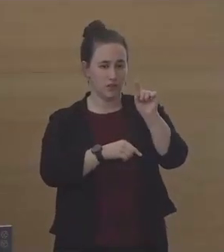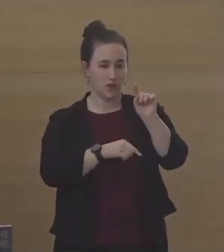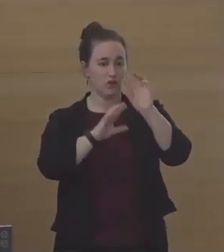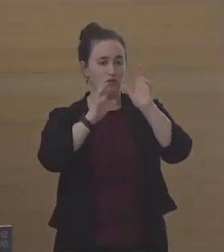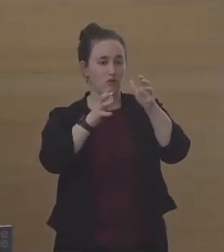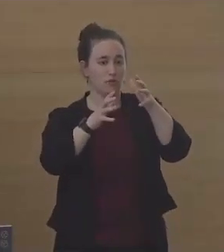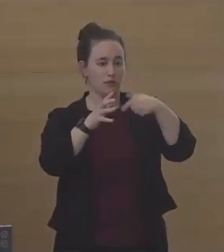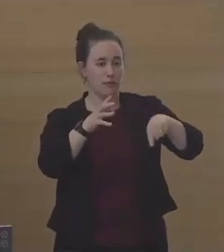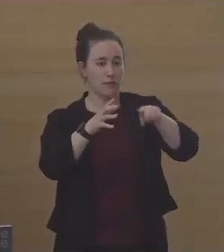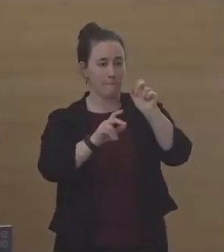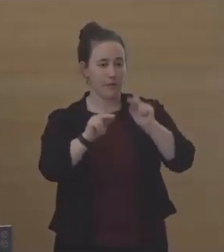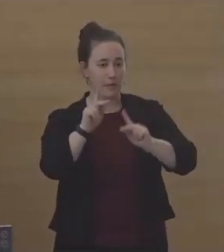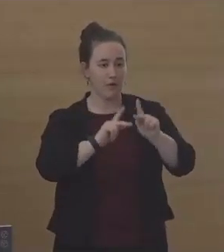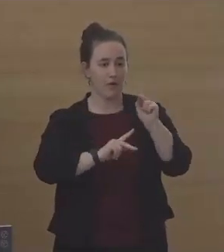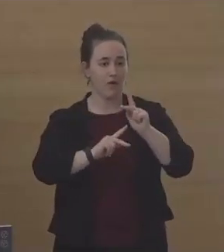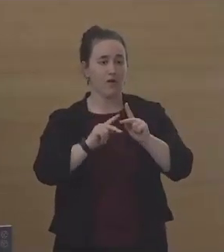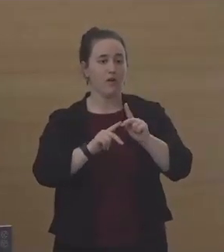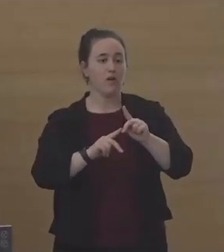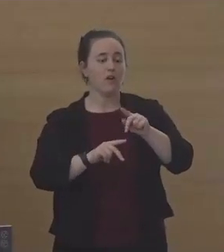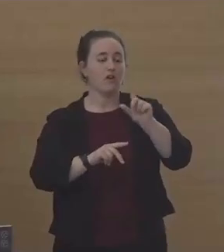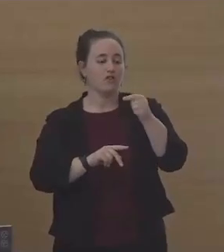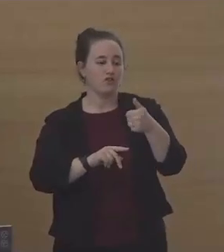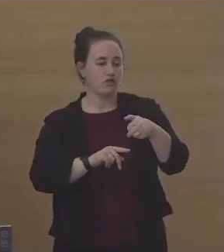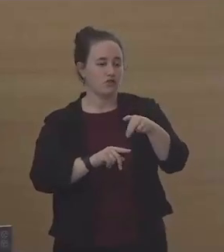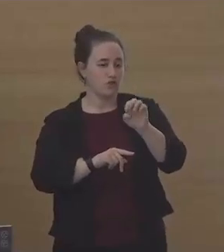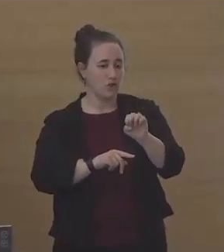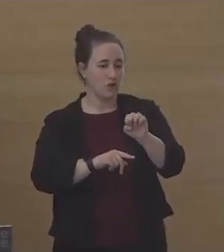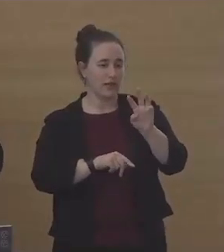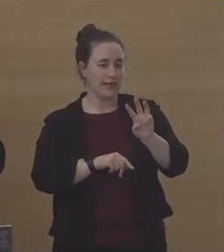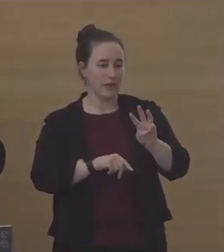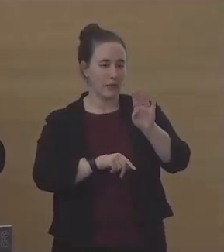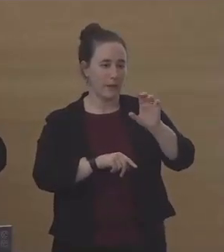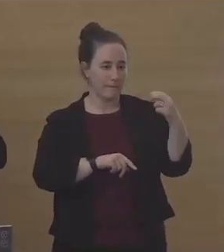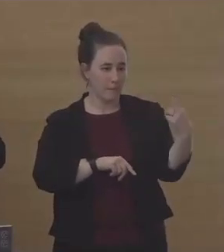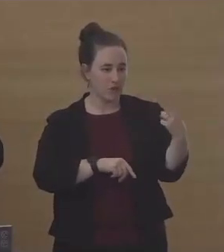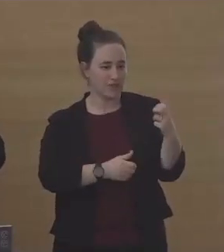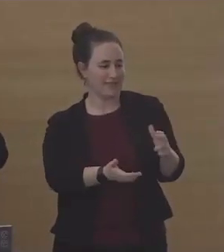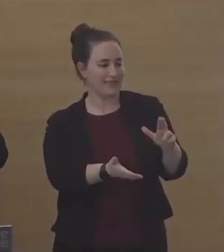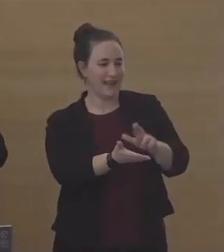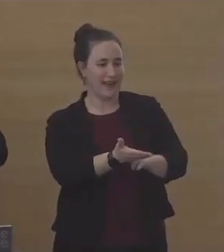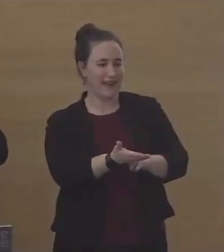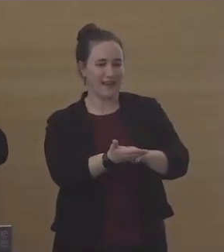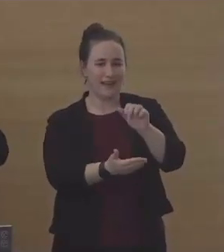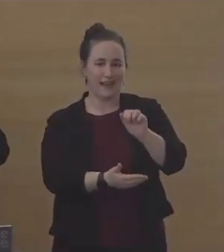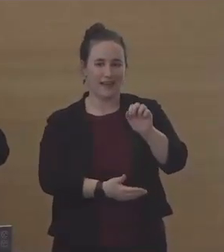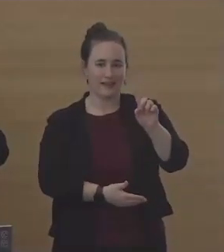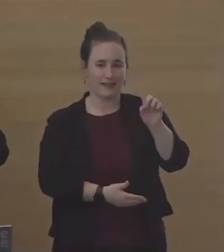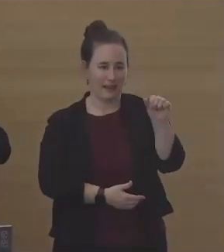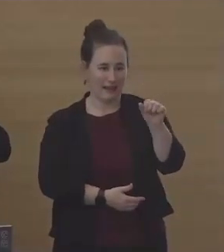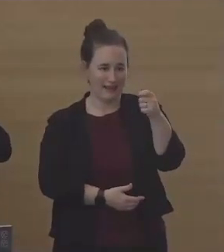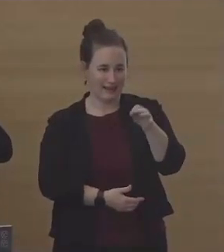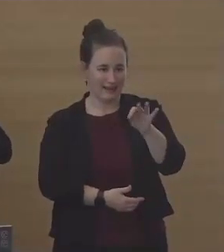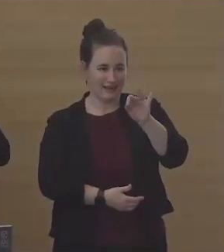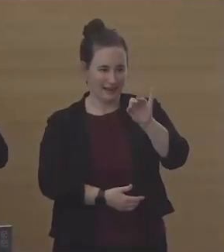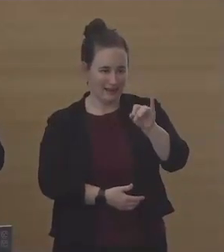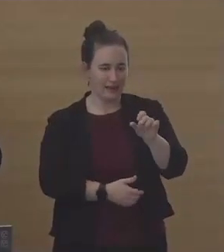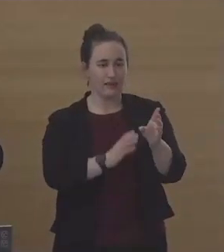It's George W Bush signing the Americans with Disabilities Act. Next to that is a Black and white photo of two men.